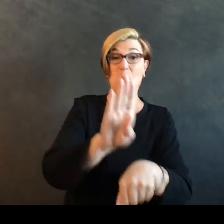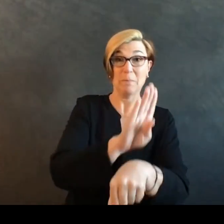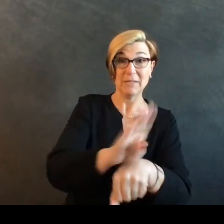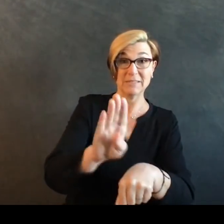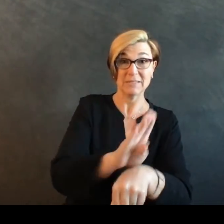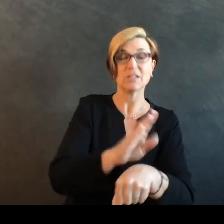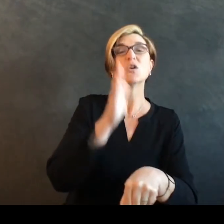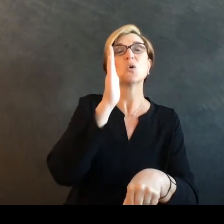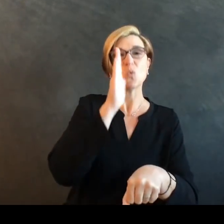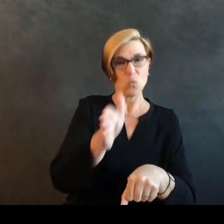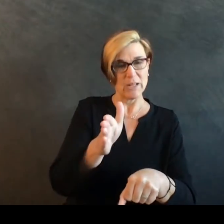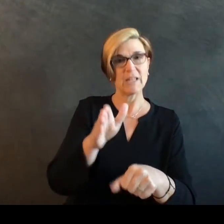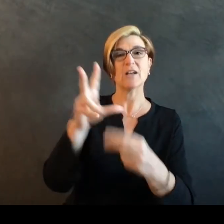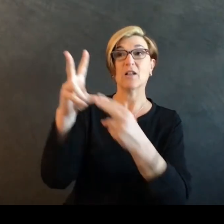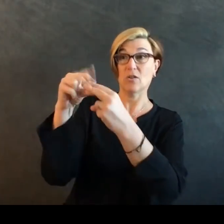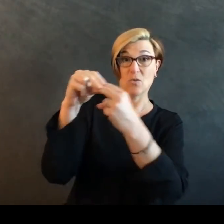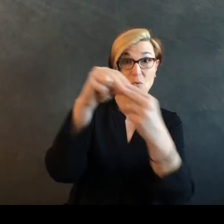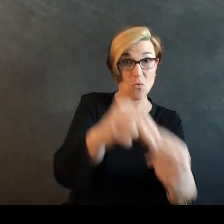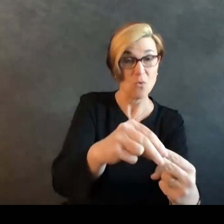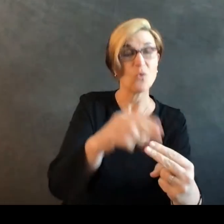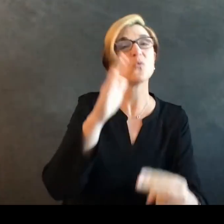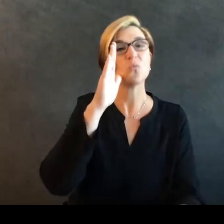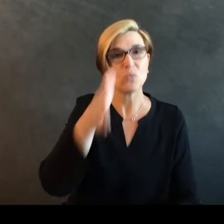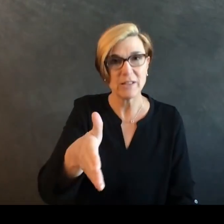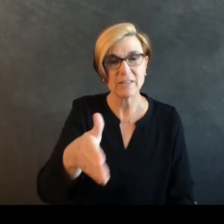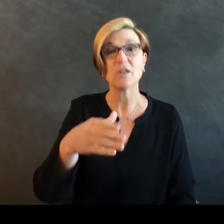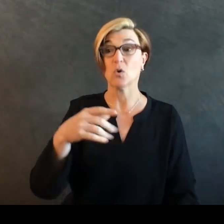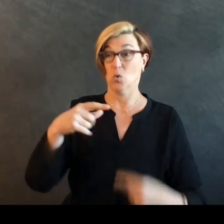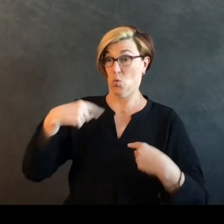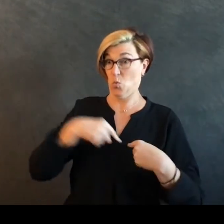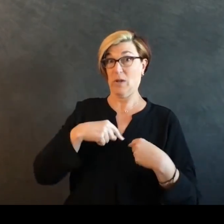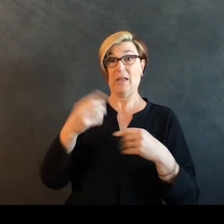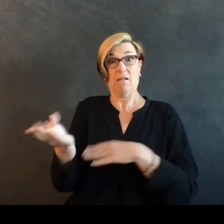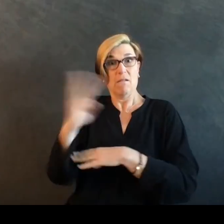working around the clock as we've done with our federal and private sector